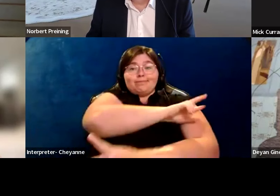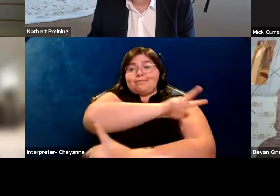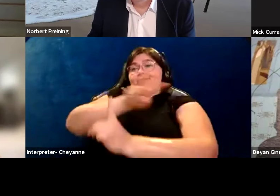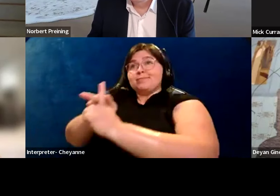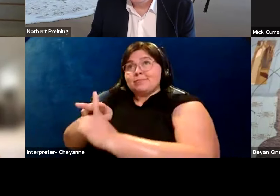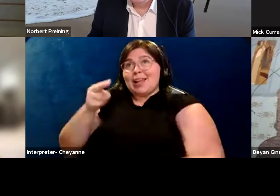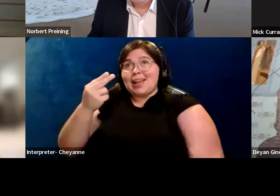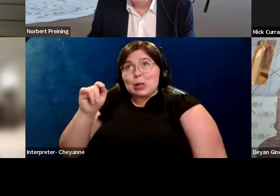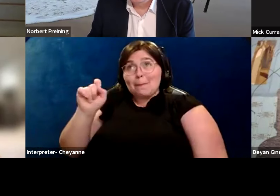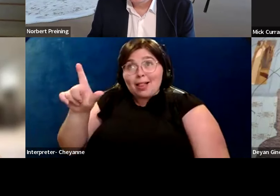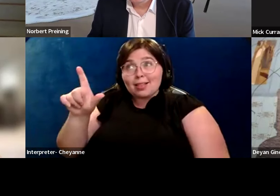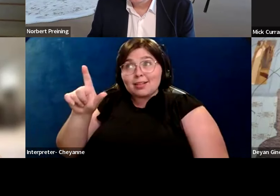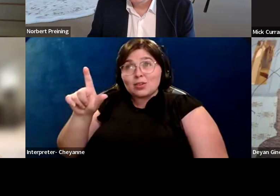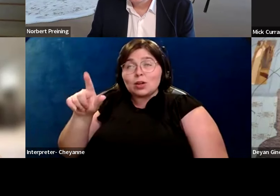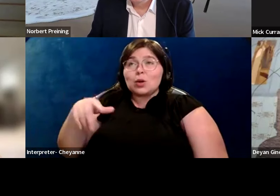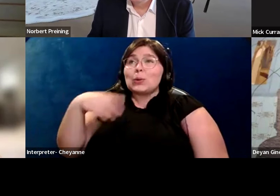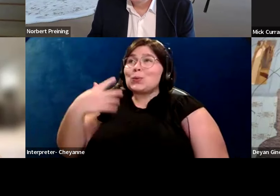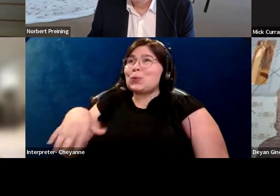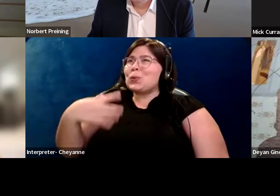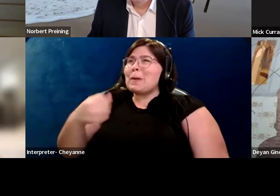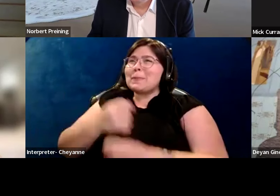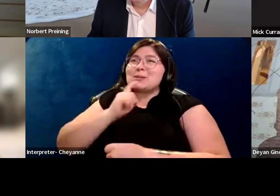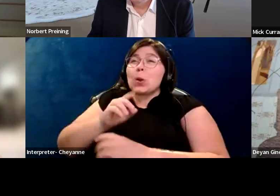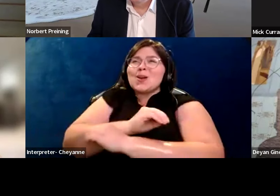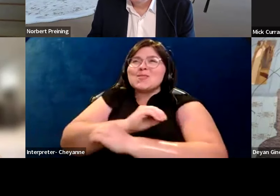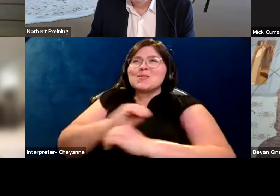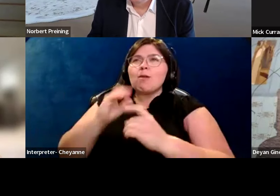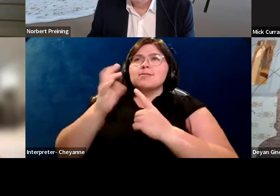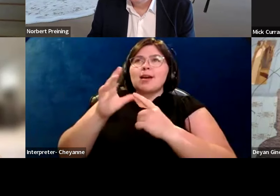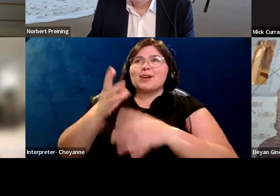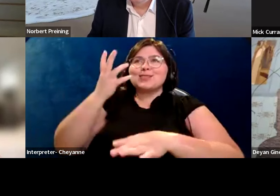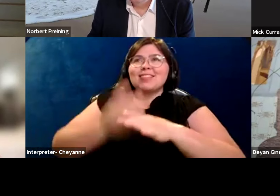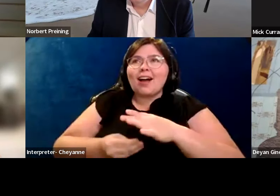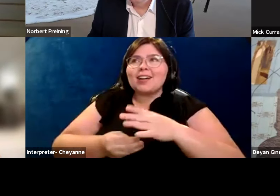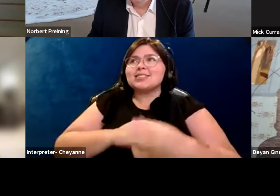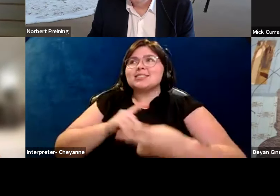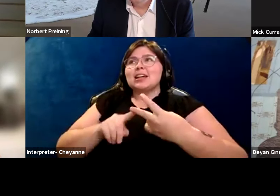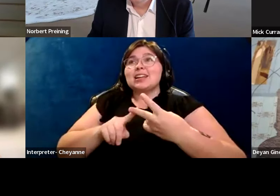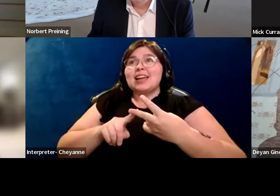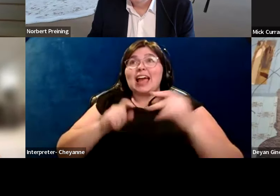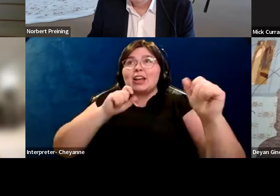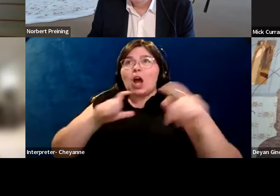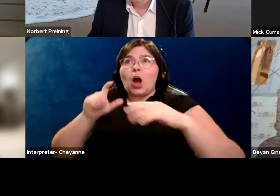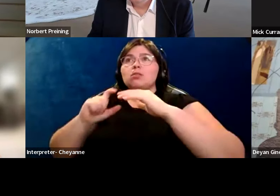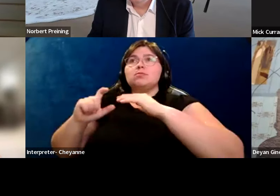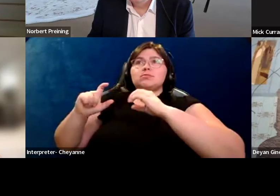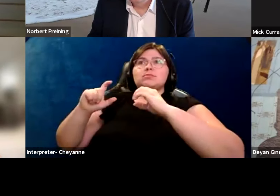where you can be sure that no characters are lost, and when all the superscripts and subscripts are properly